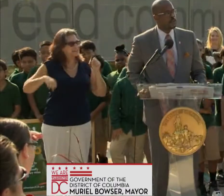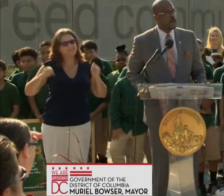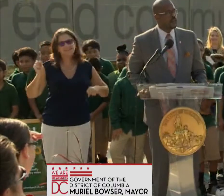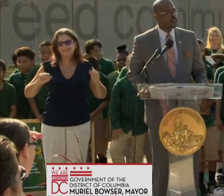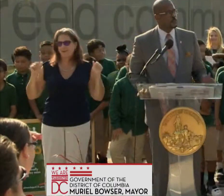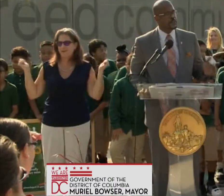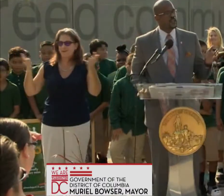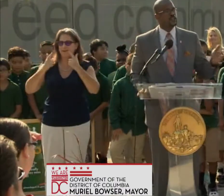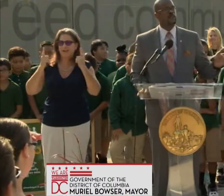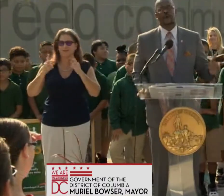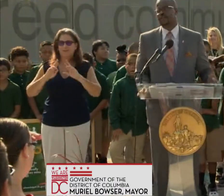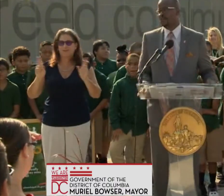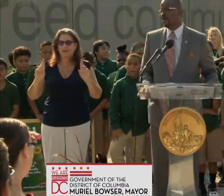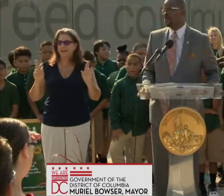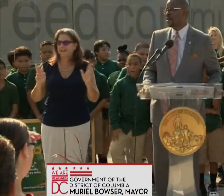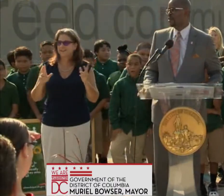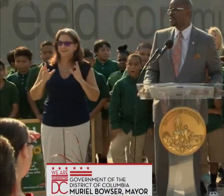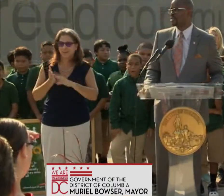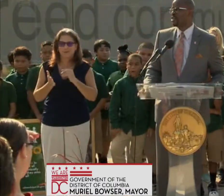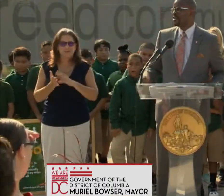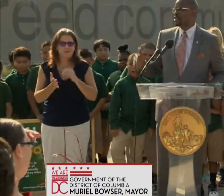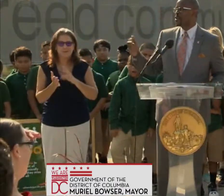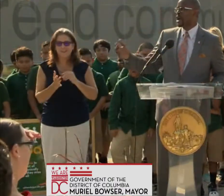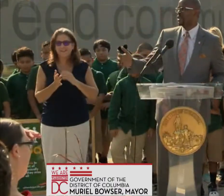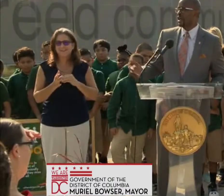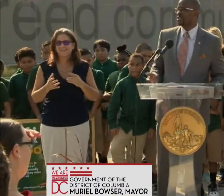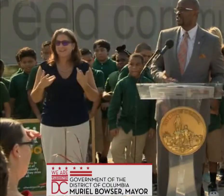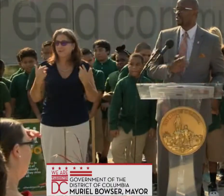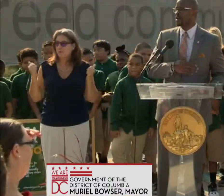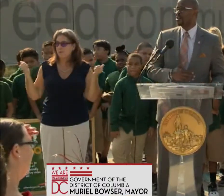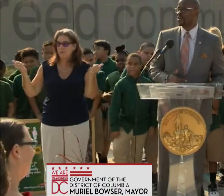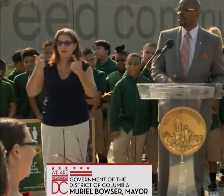progress build upon the great progress that you had last year the mayor talked